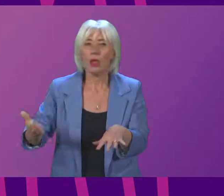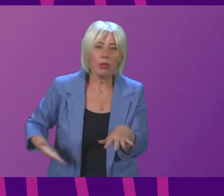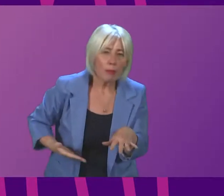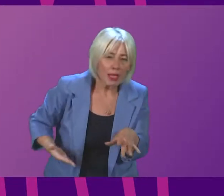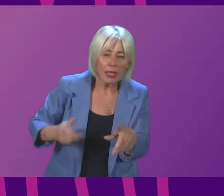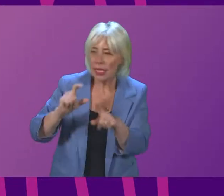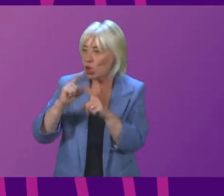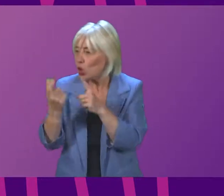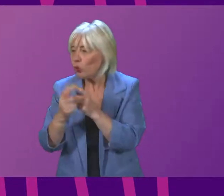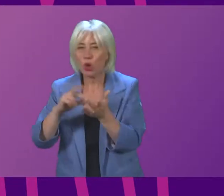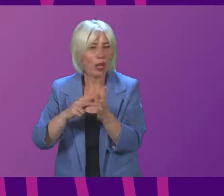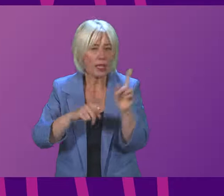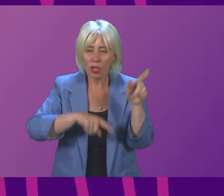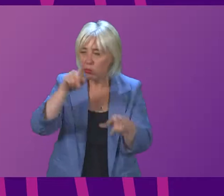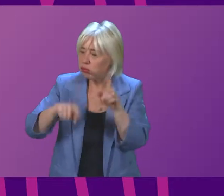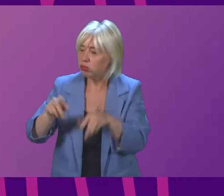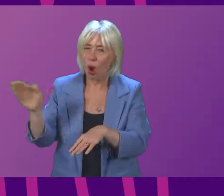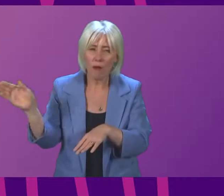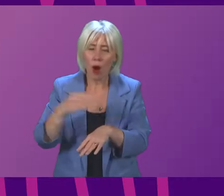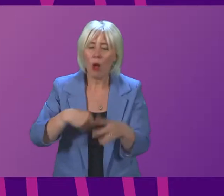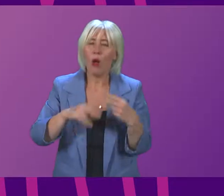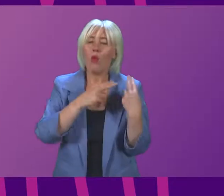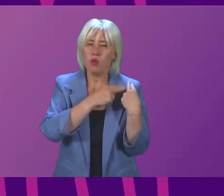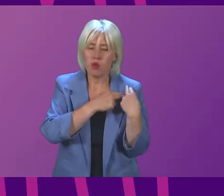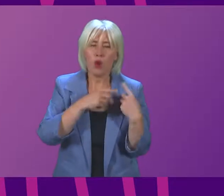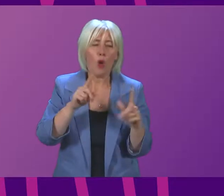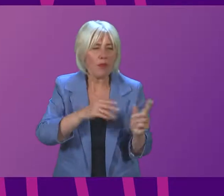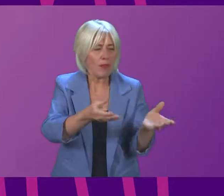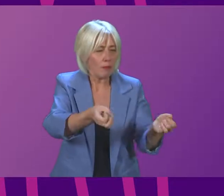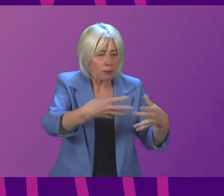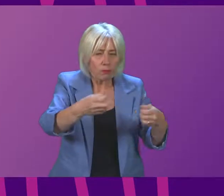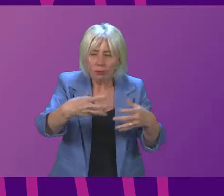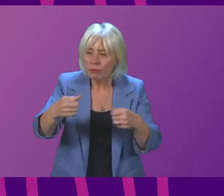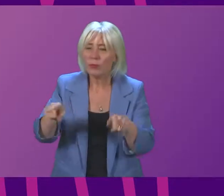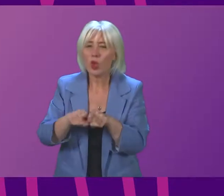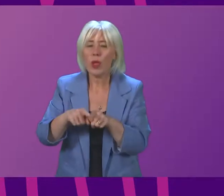organisations. We have also taken care to listen to equality and human rights groups.